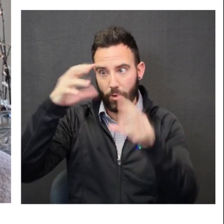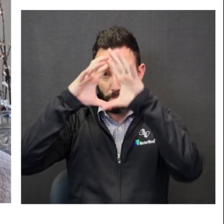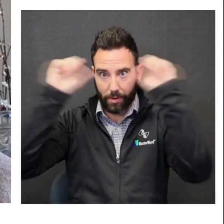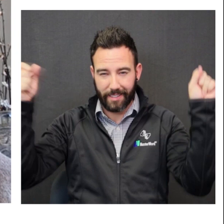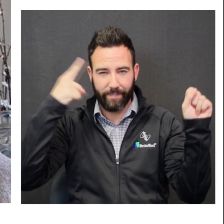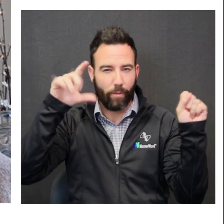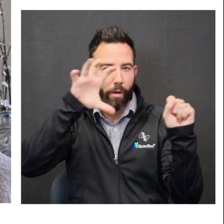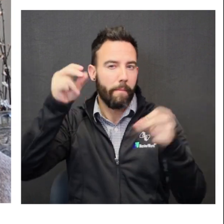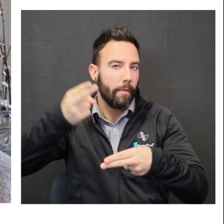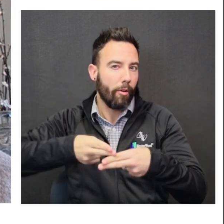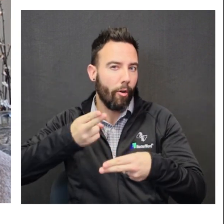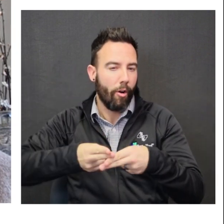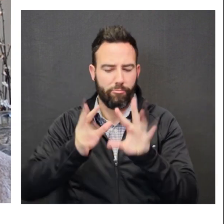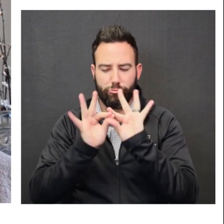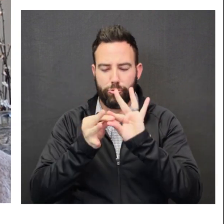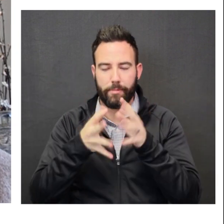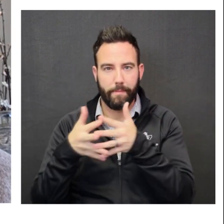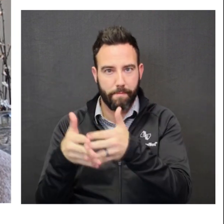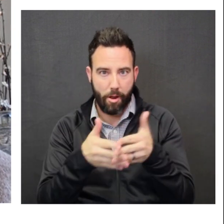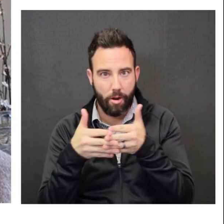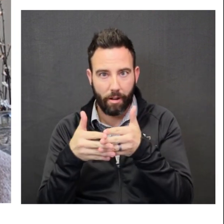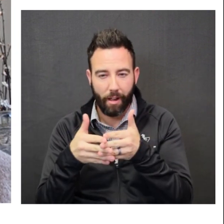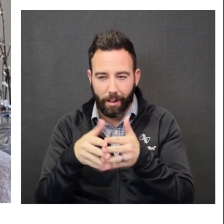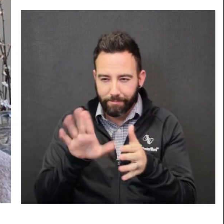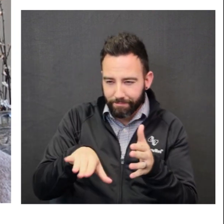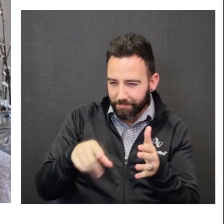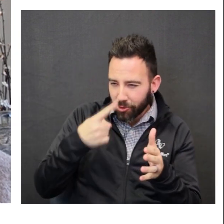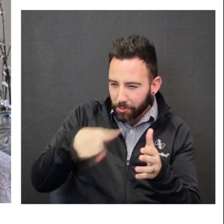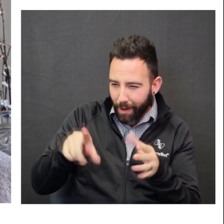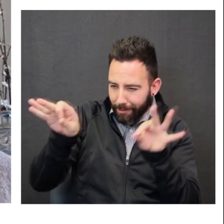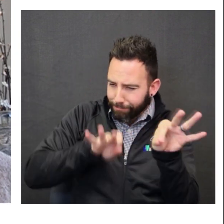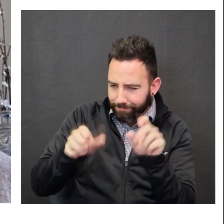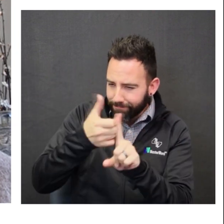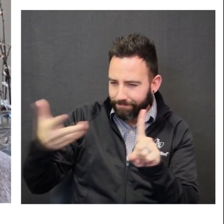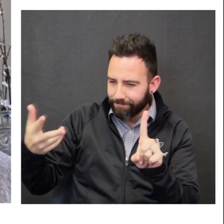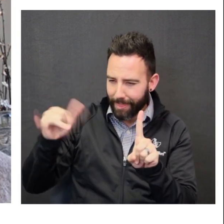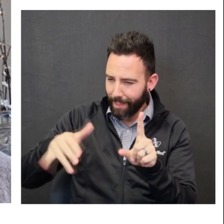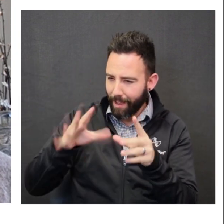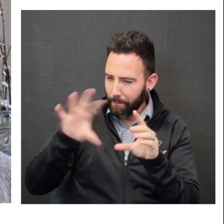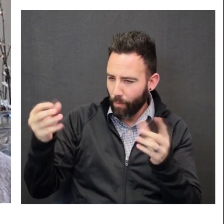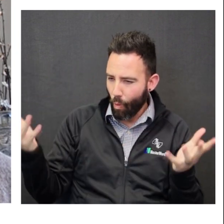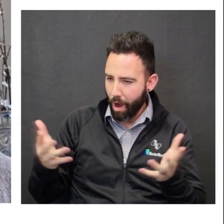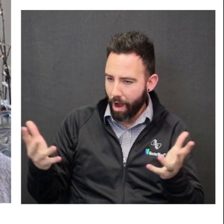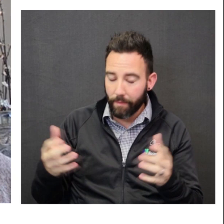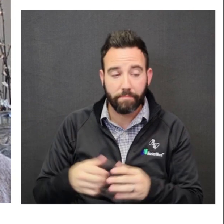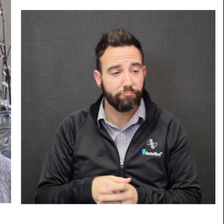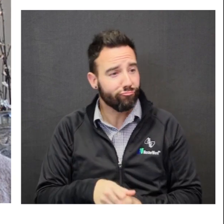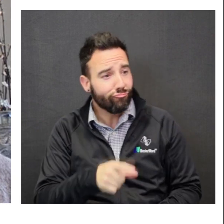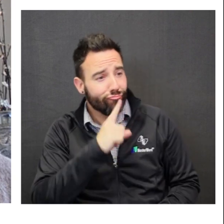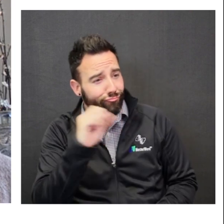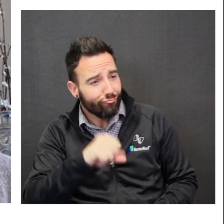Interpret America. Katharine can you please tell us in a few words what is interpret America? Well interpret